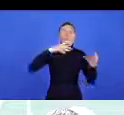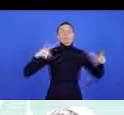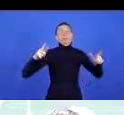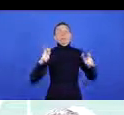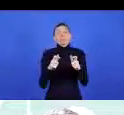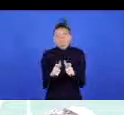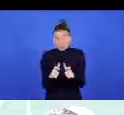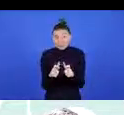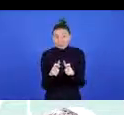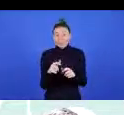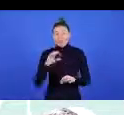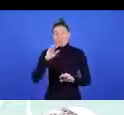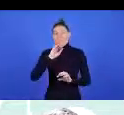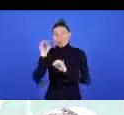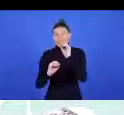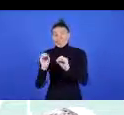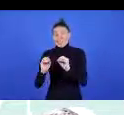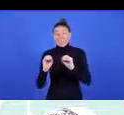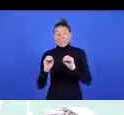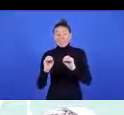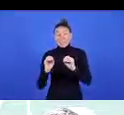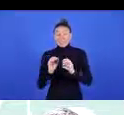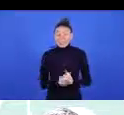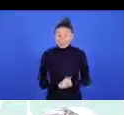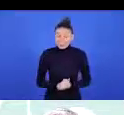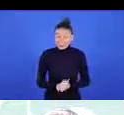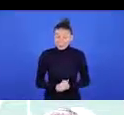up when talking about older people, but still, only 30 percent